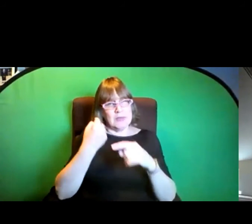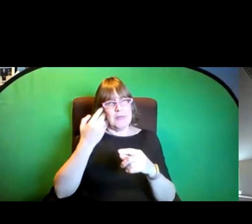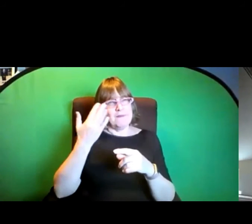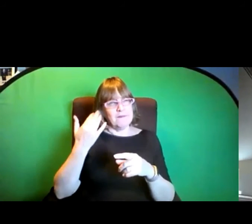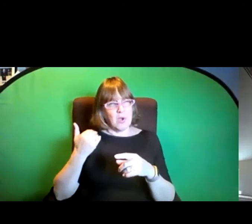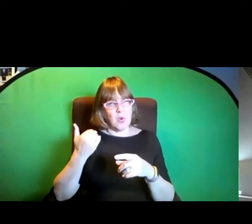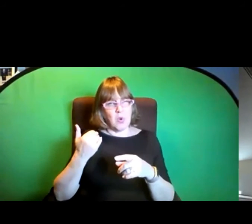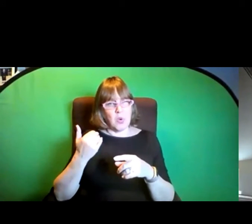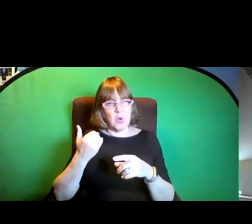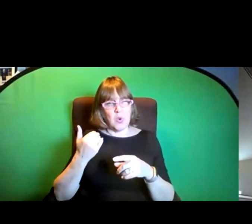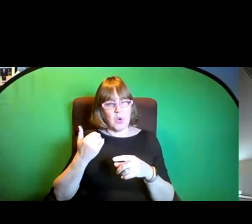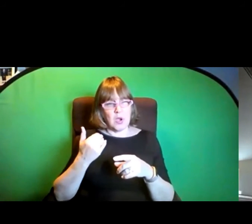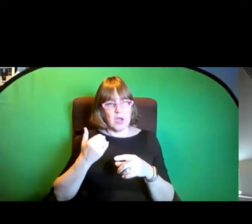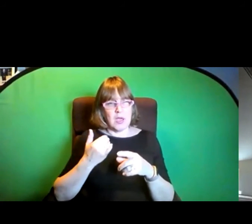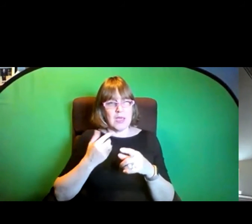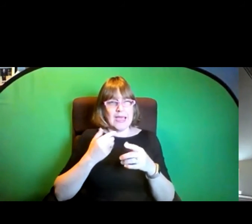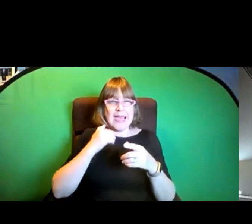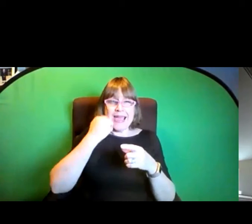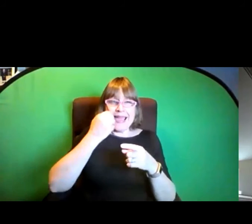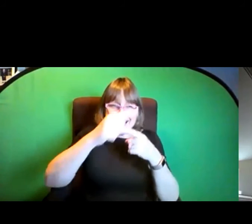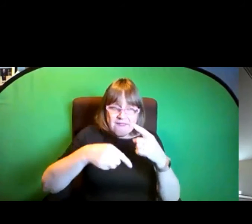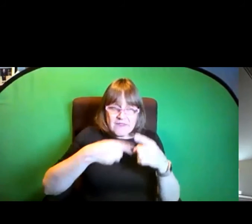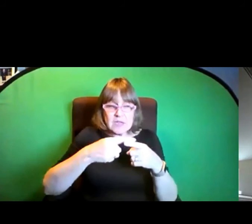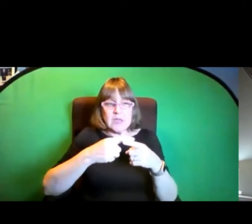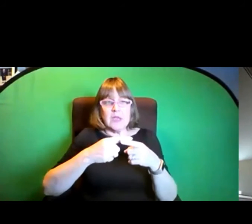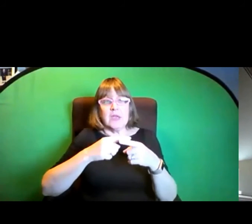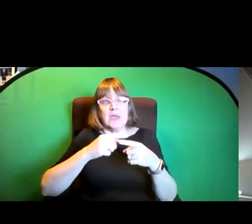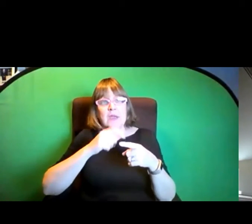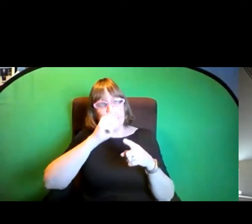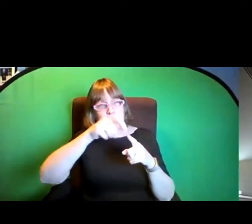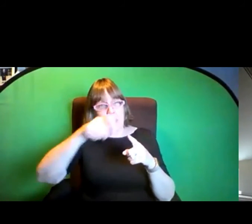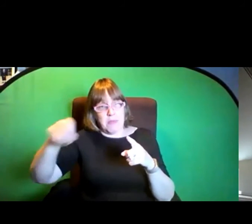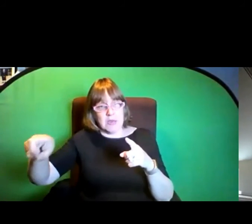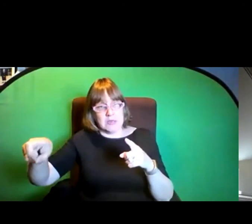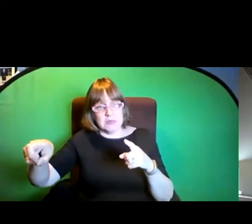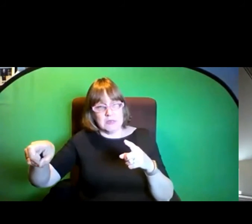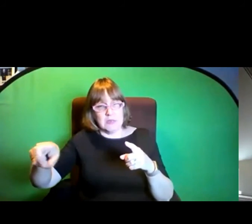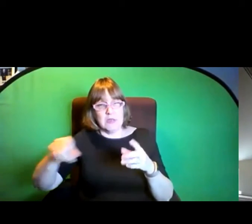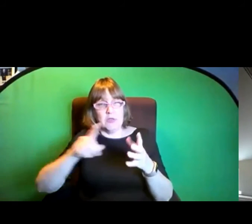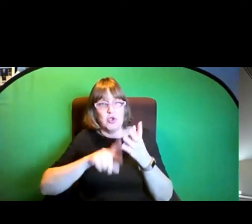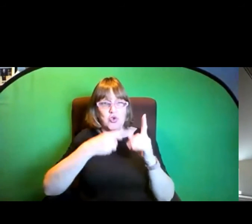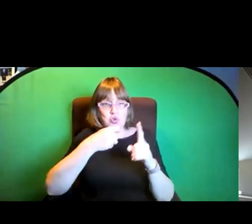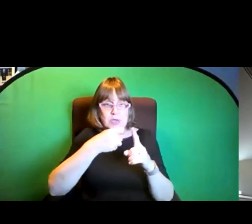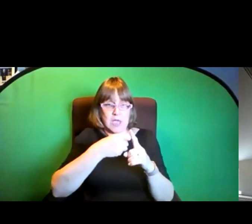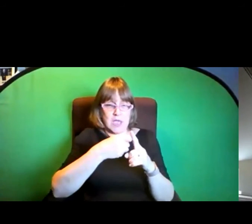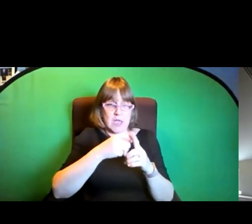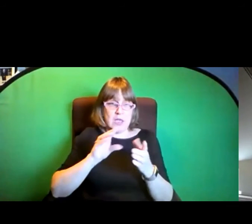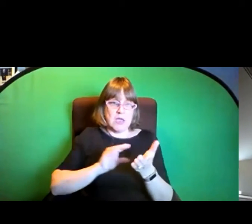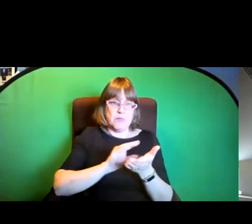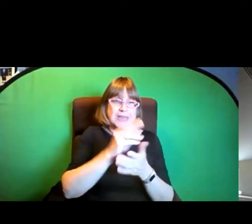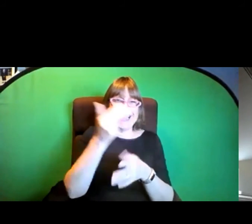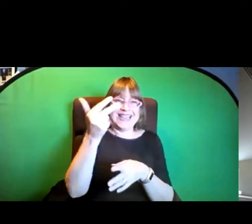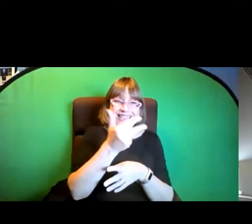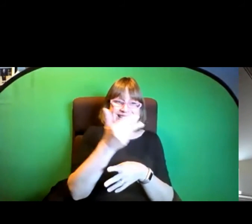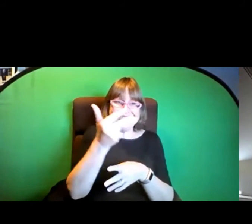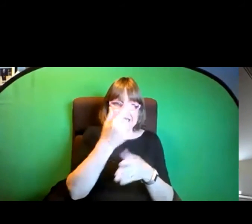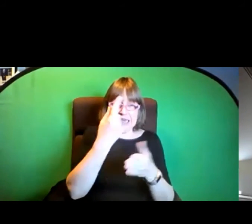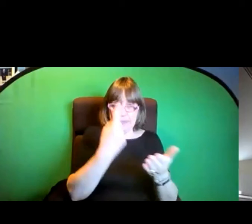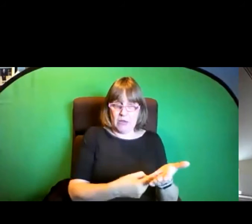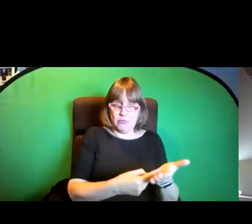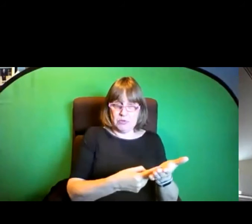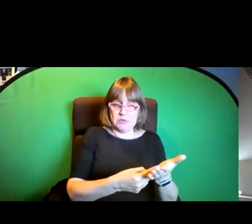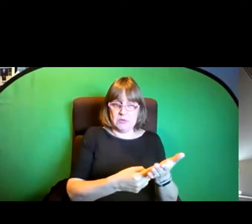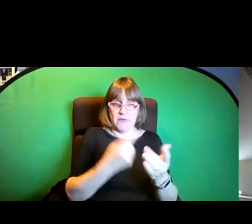at the per year amount per person the UK is putting £18 so that's each of you on the call